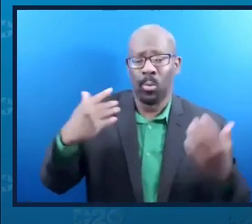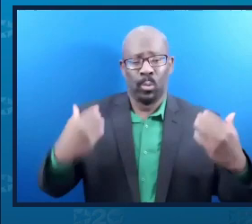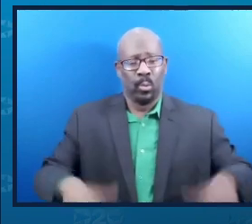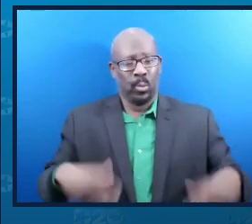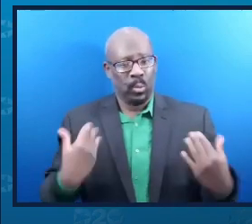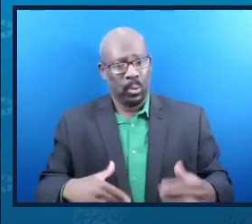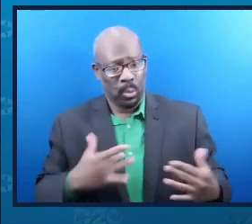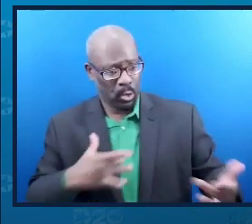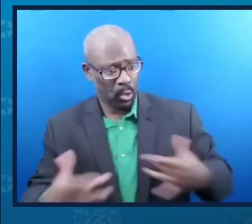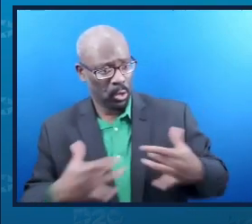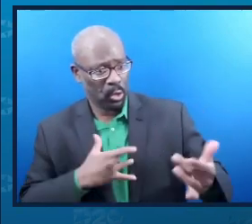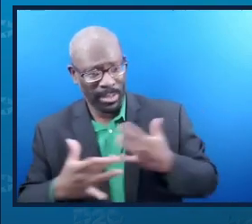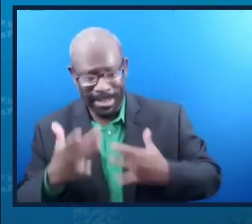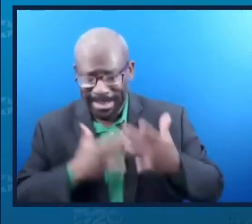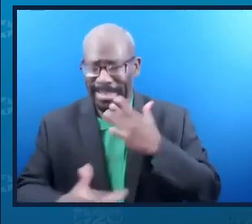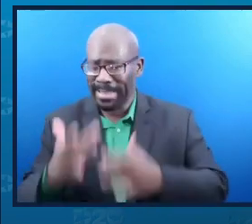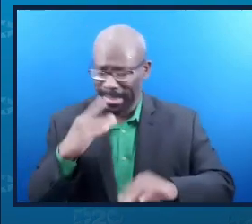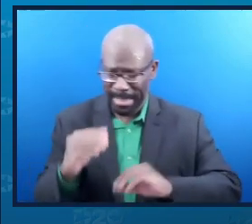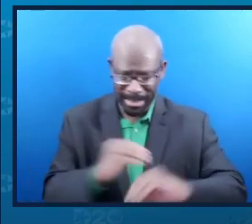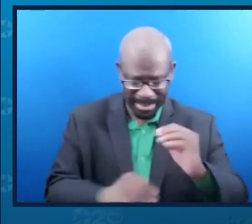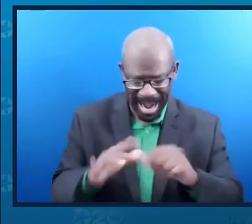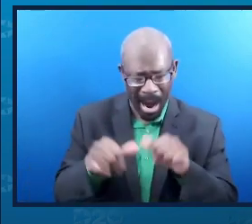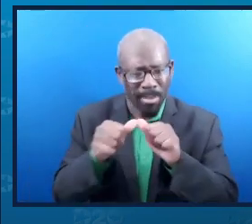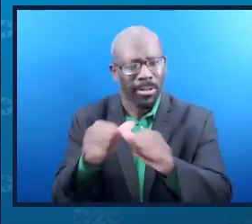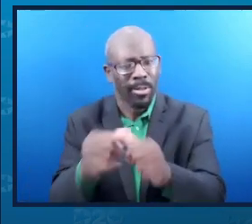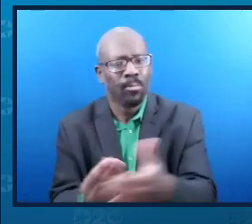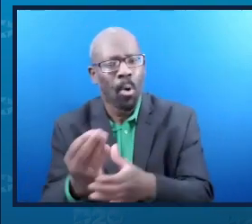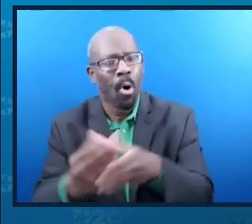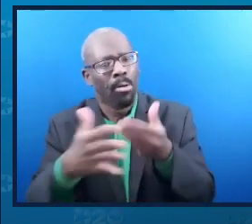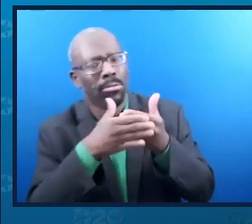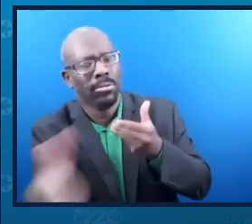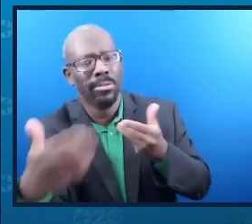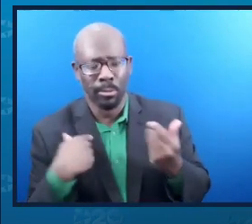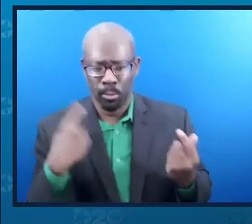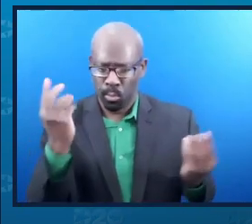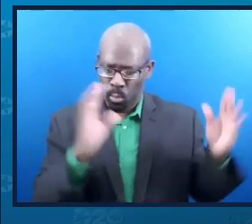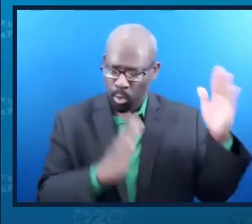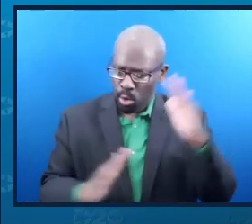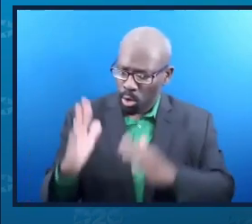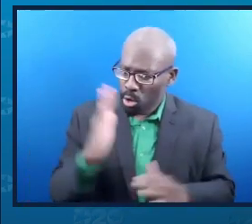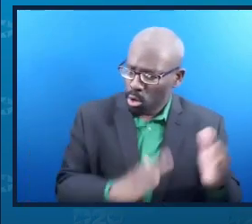USING LESS LAN AND REUSING THE RERESOURCES TO GROW OUR FOOTED